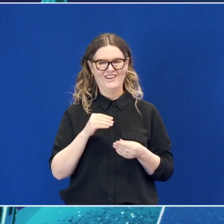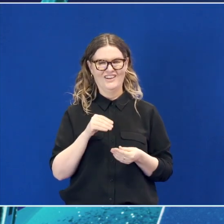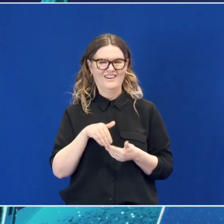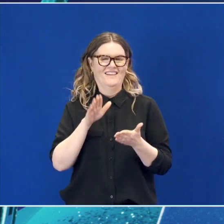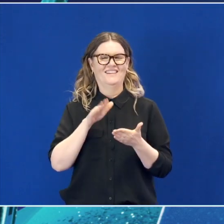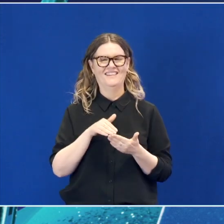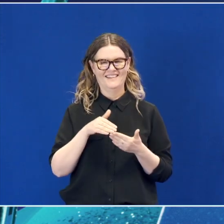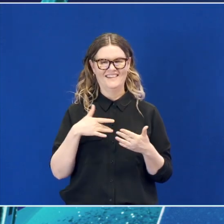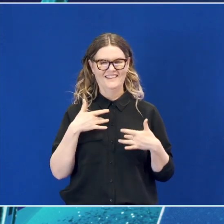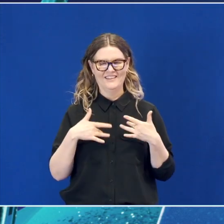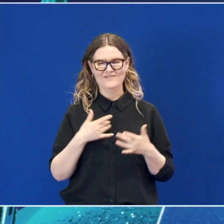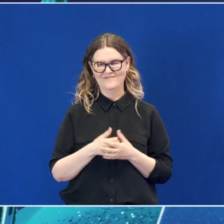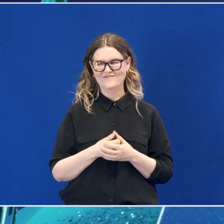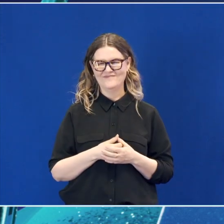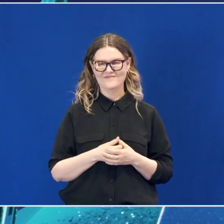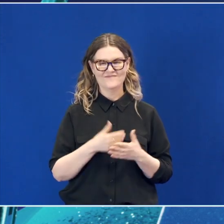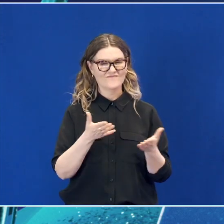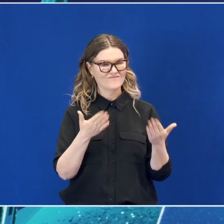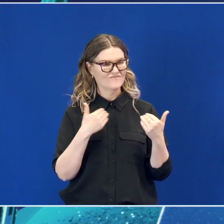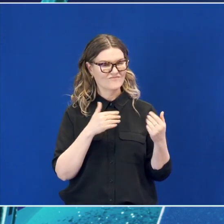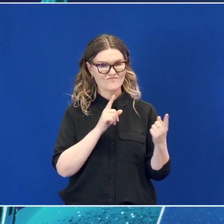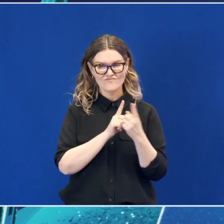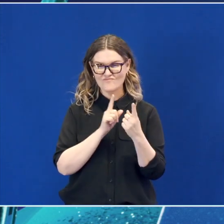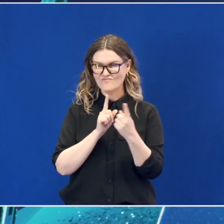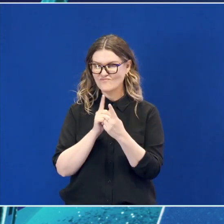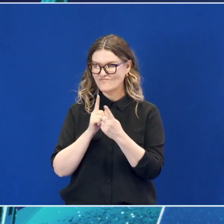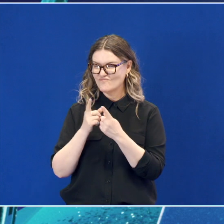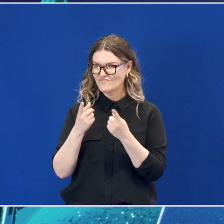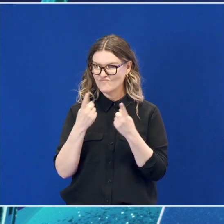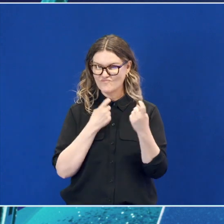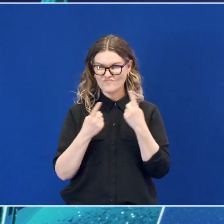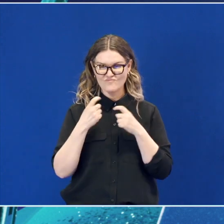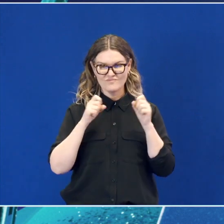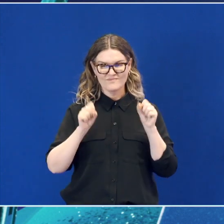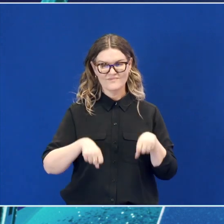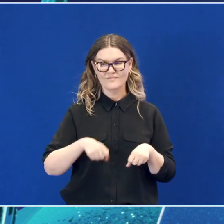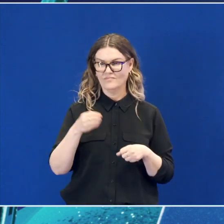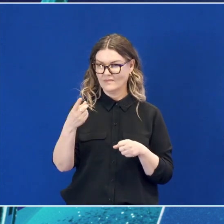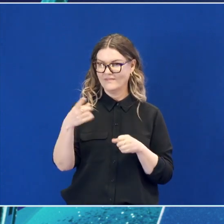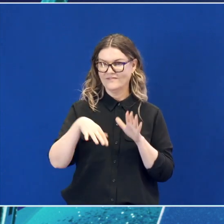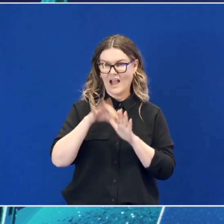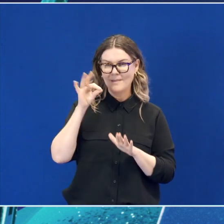if you want to reach out to us asynchronously from this event as well. Thank you all again. Have a great day.